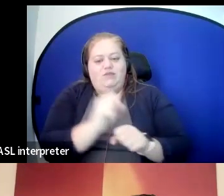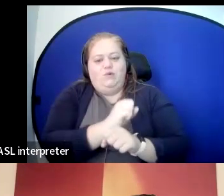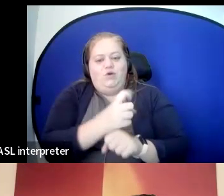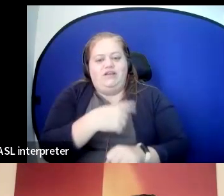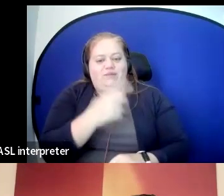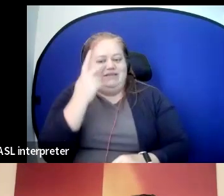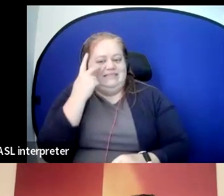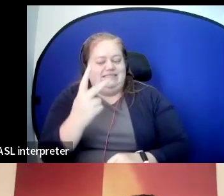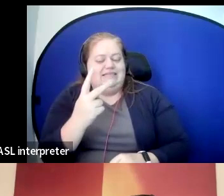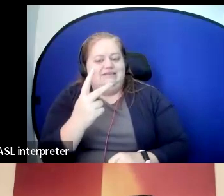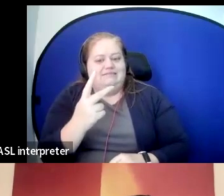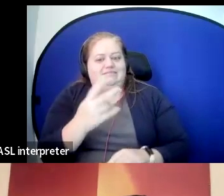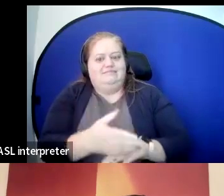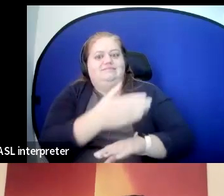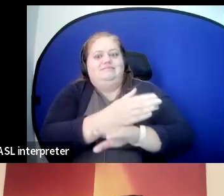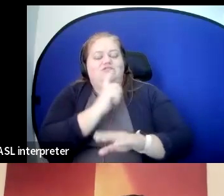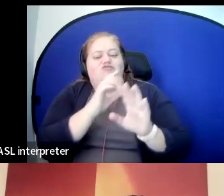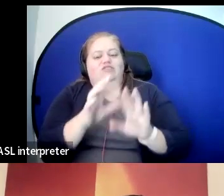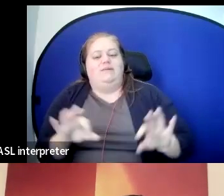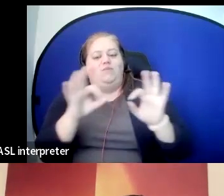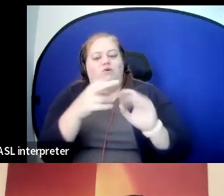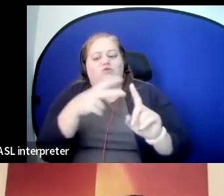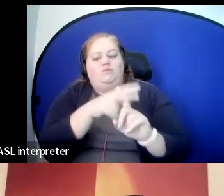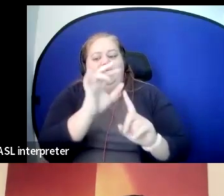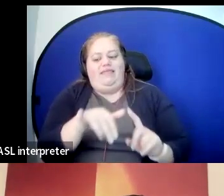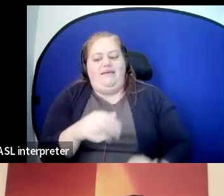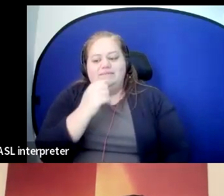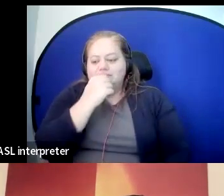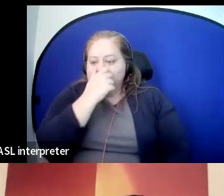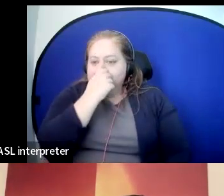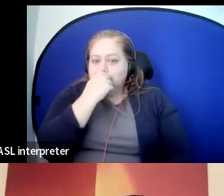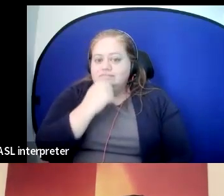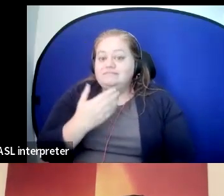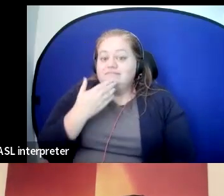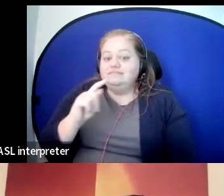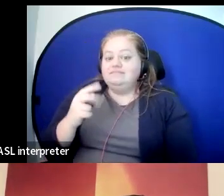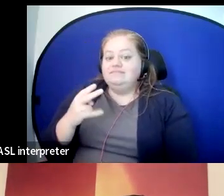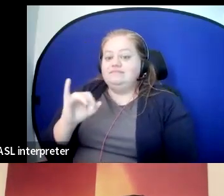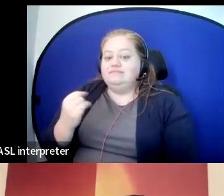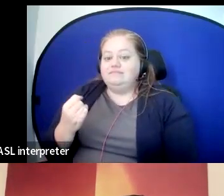is an incredibly important step in that direction. Thanks, Thijs. What about you, Allie?